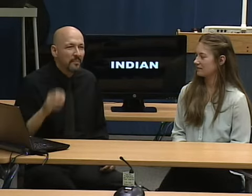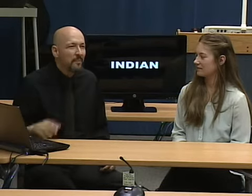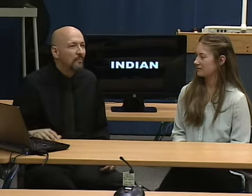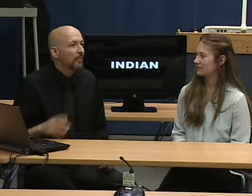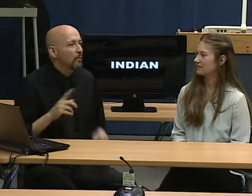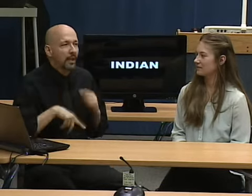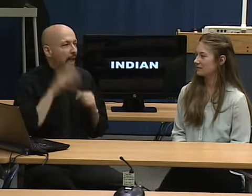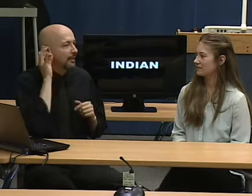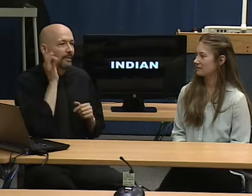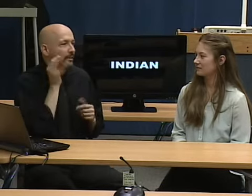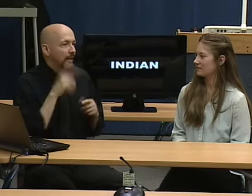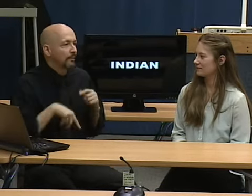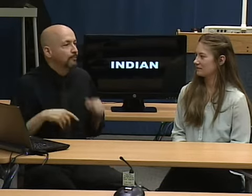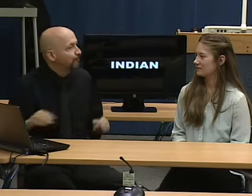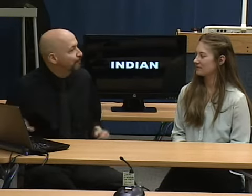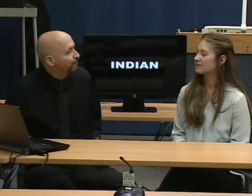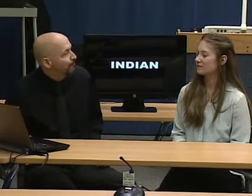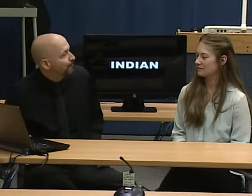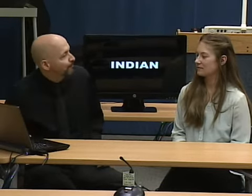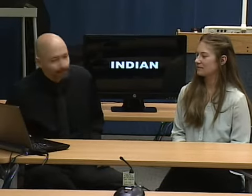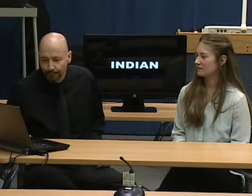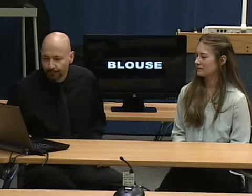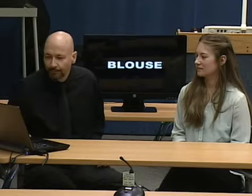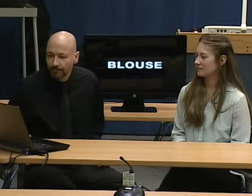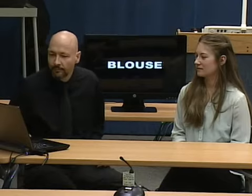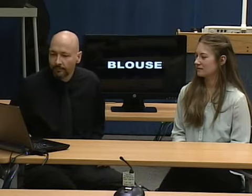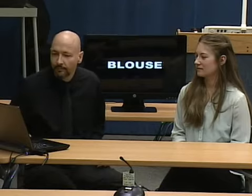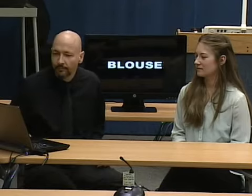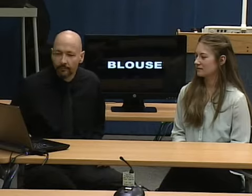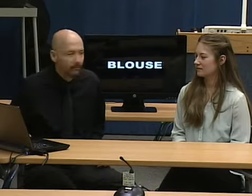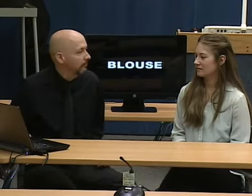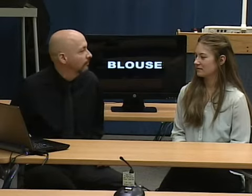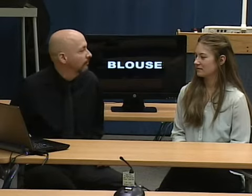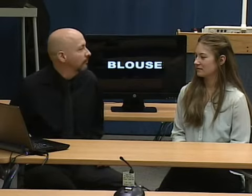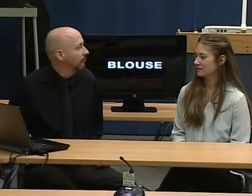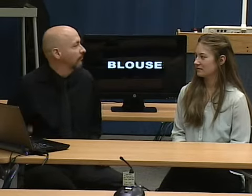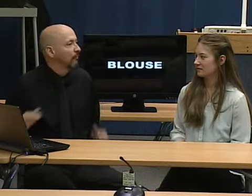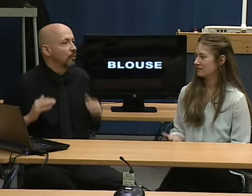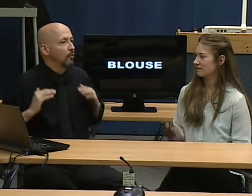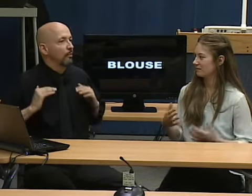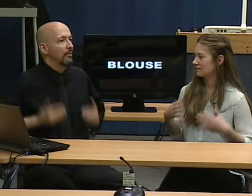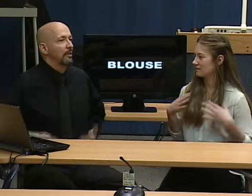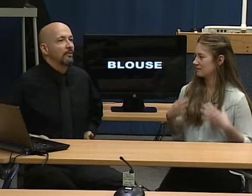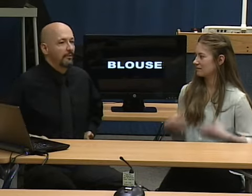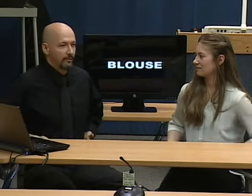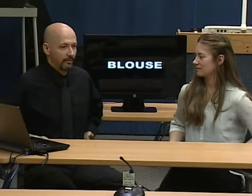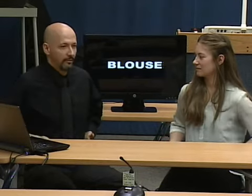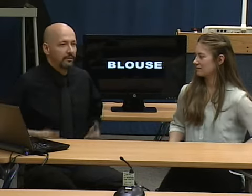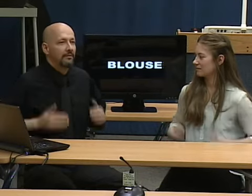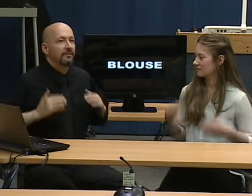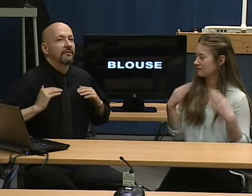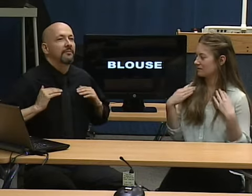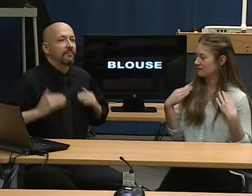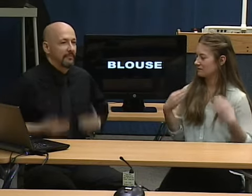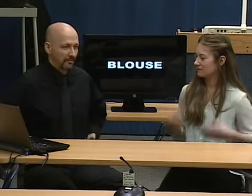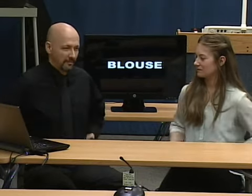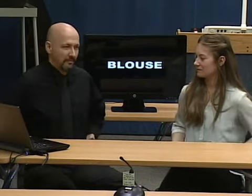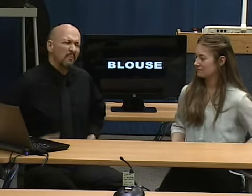You can't sign it this way. You can't. Blouse.